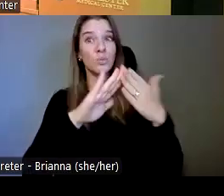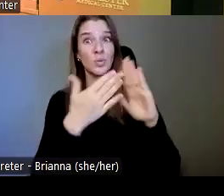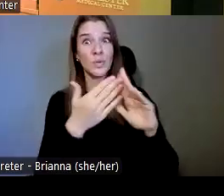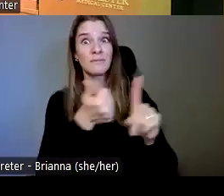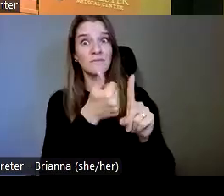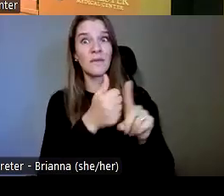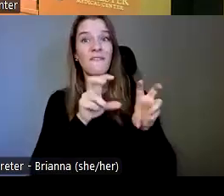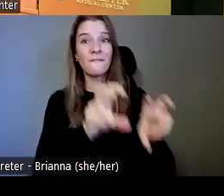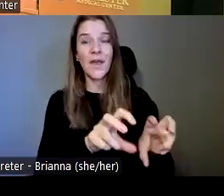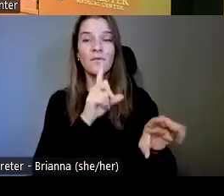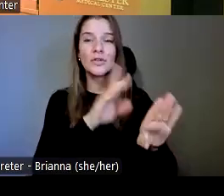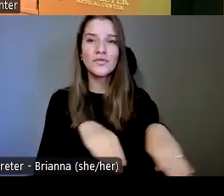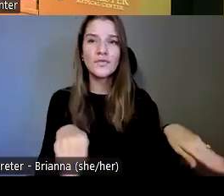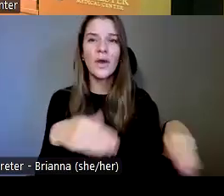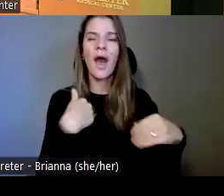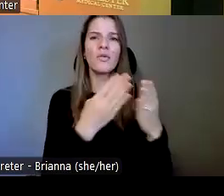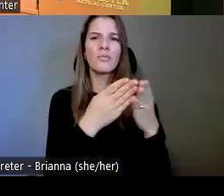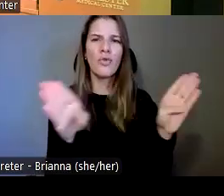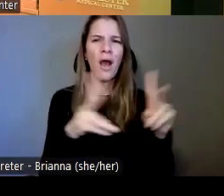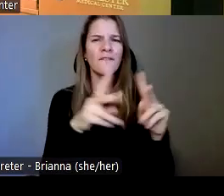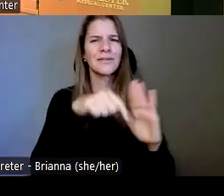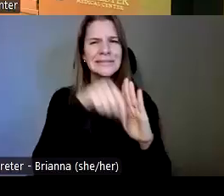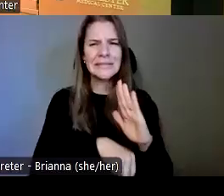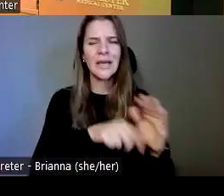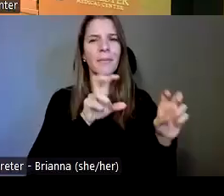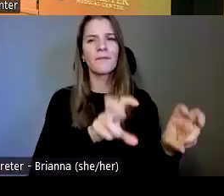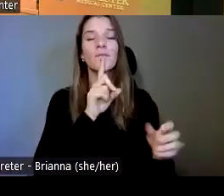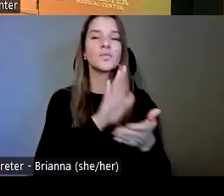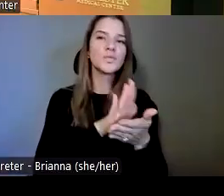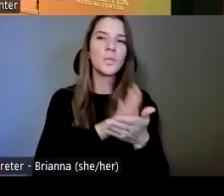children, where there's broad and deep investment through schools and nonprofits and individuals